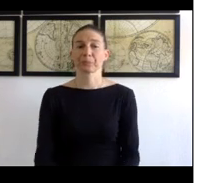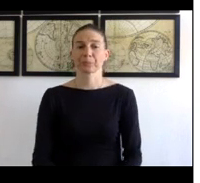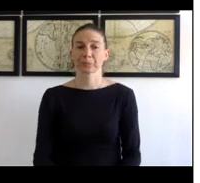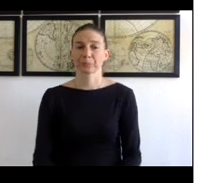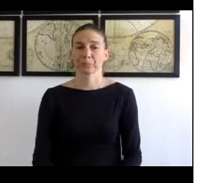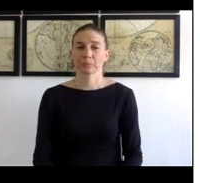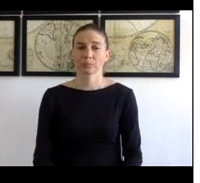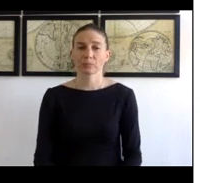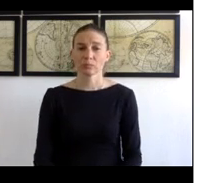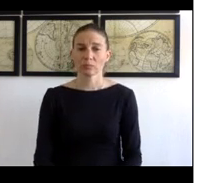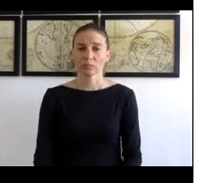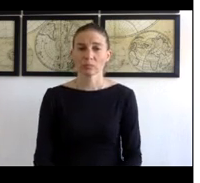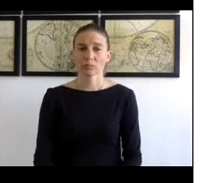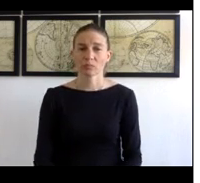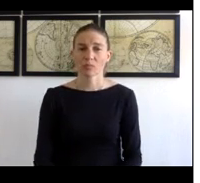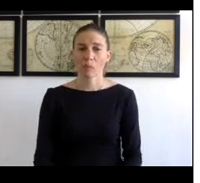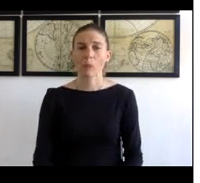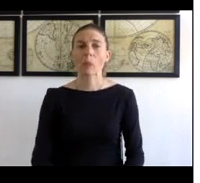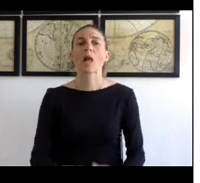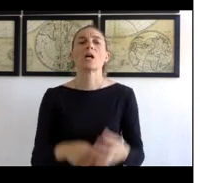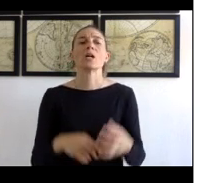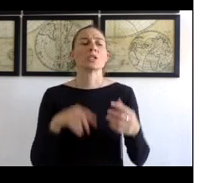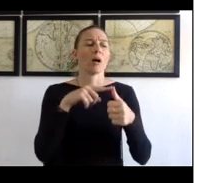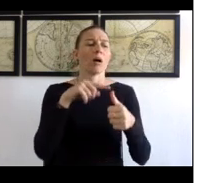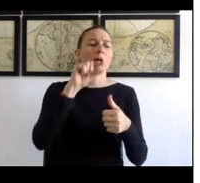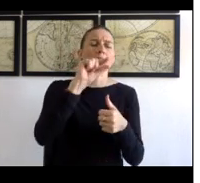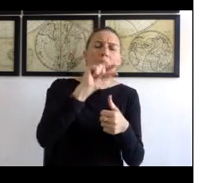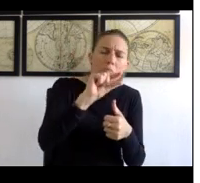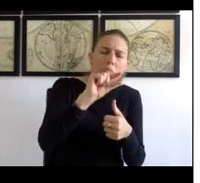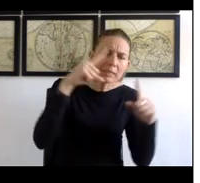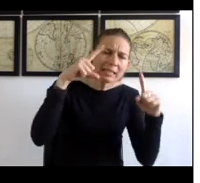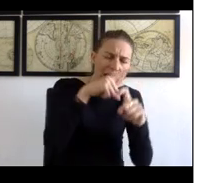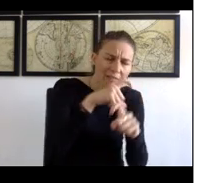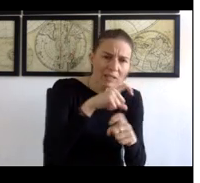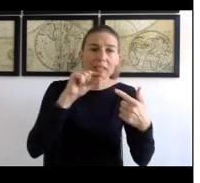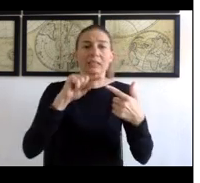no difficulty, some difficulty, a lot of difficulty or cannot do at all.